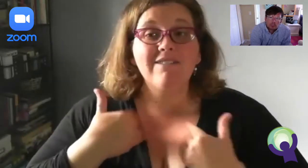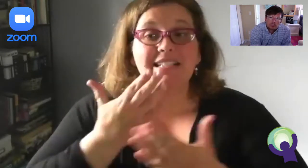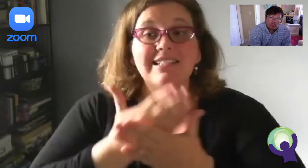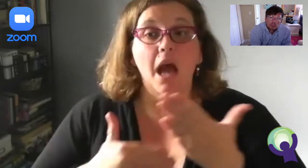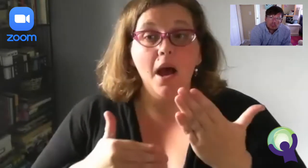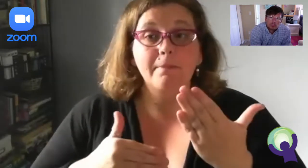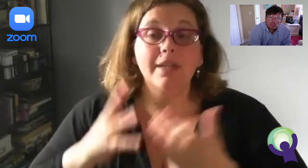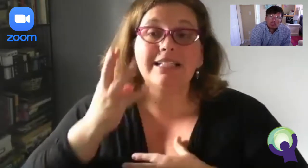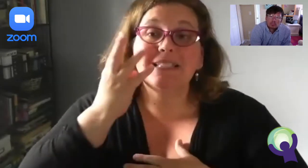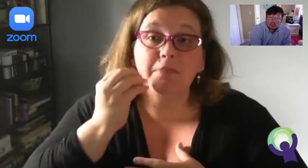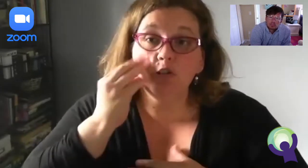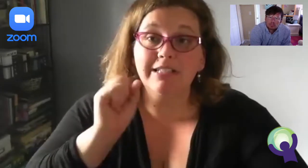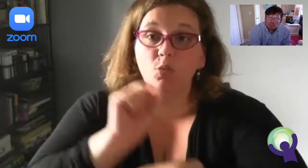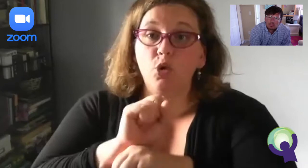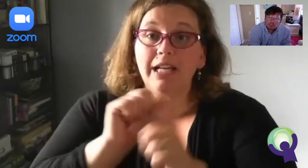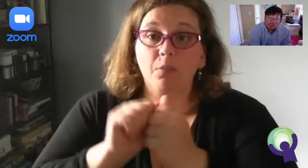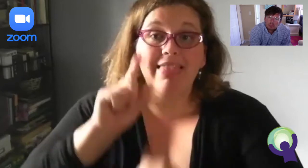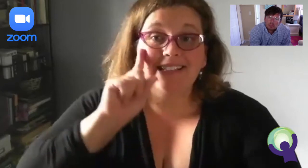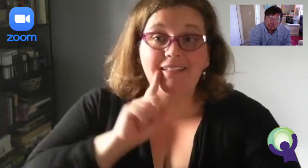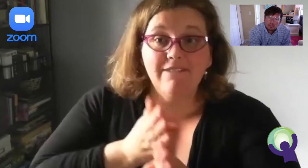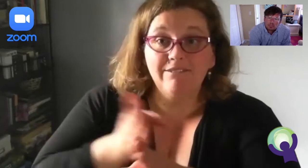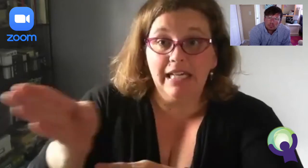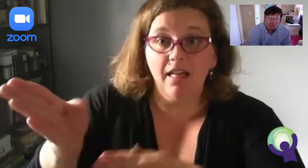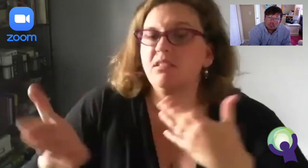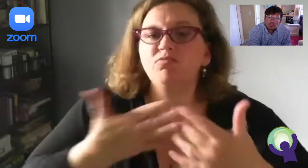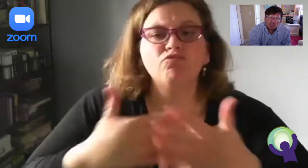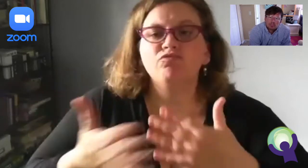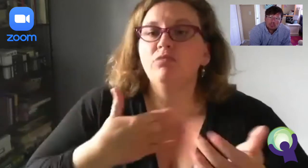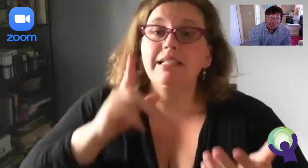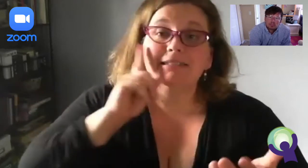also having some experience working with people